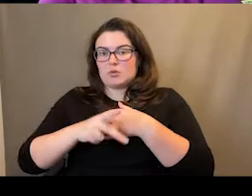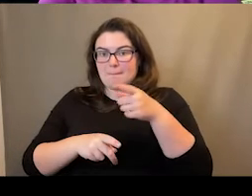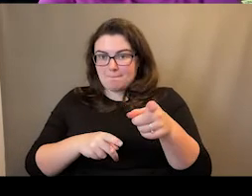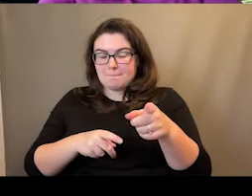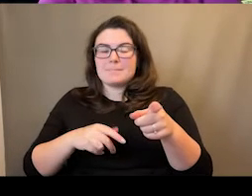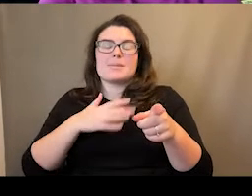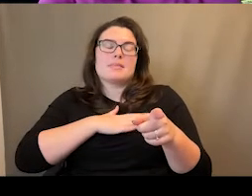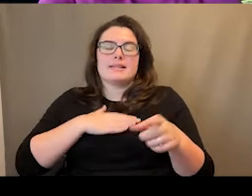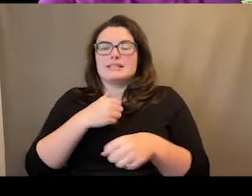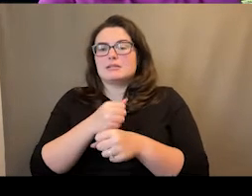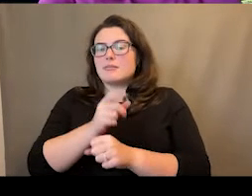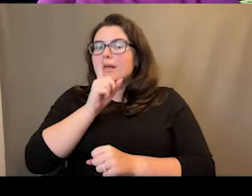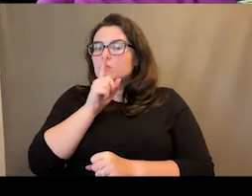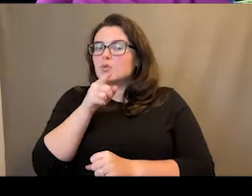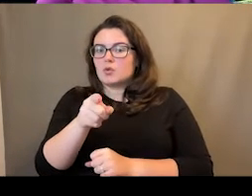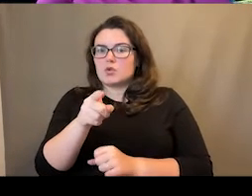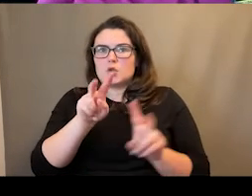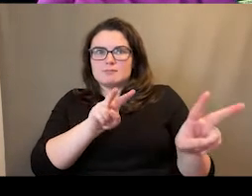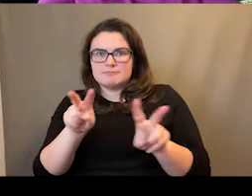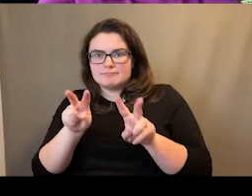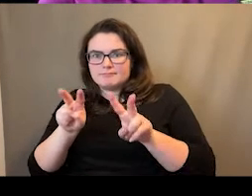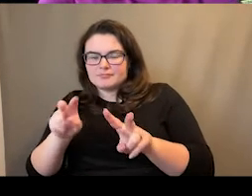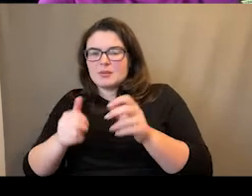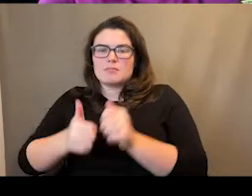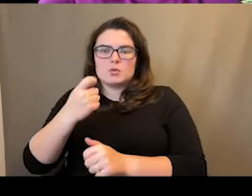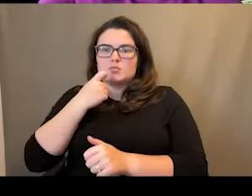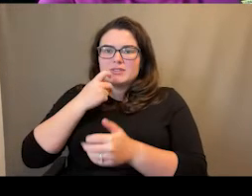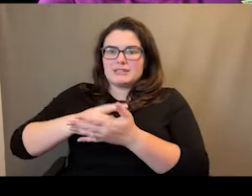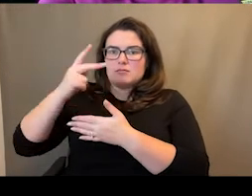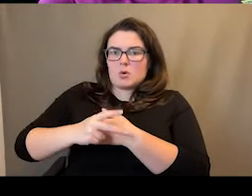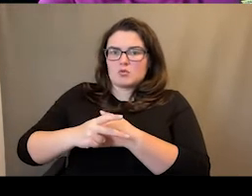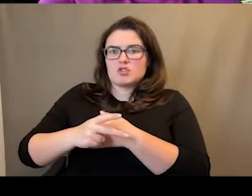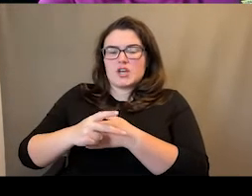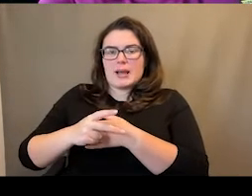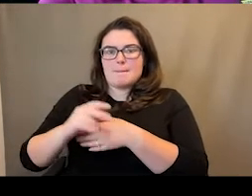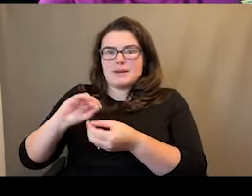please make sure you are taking a look at the latest program solicitation.